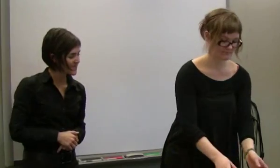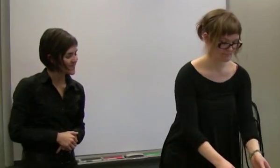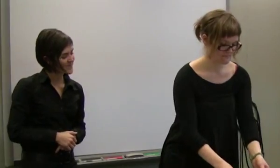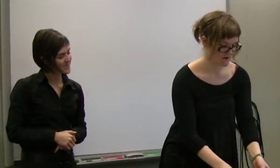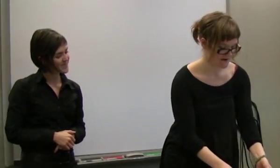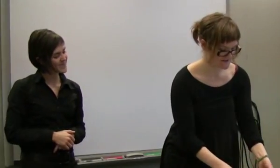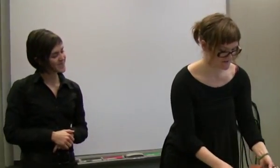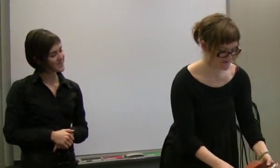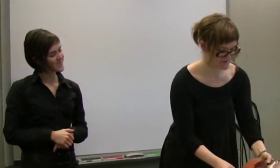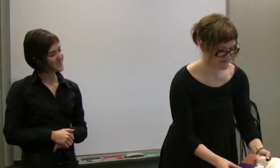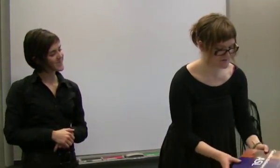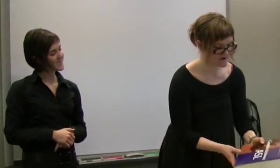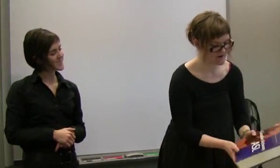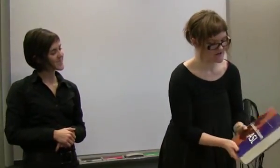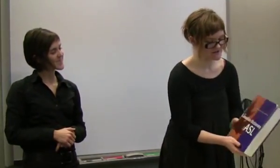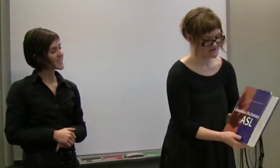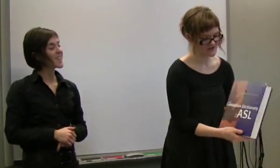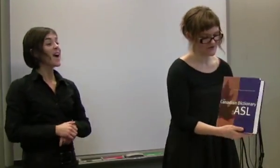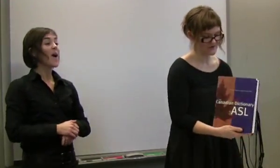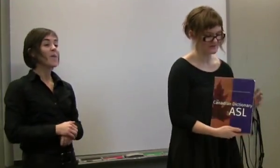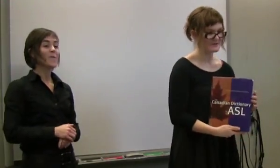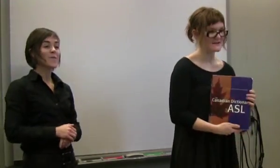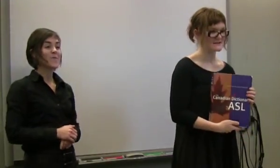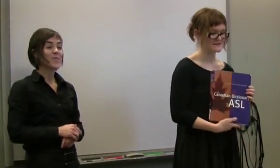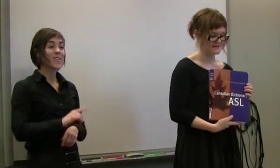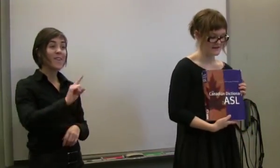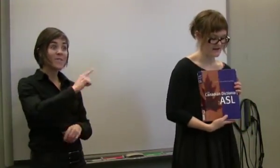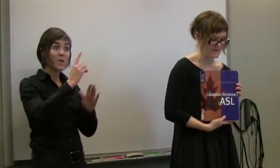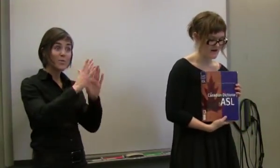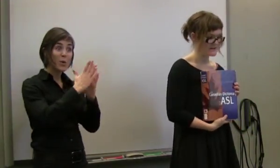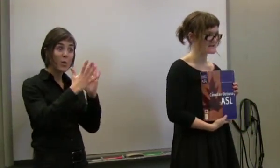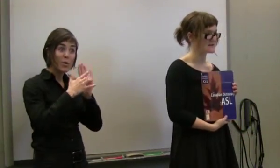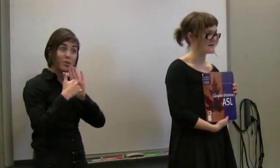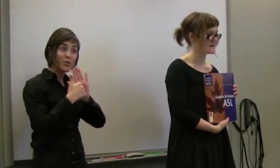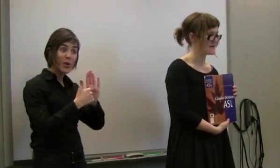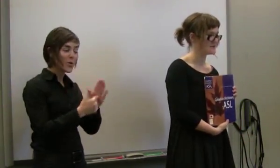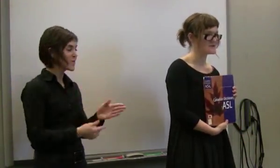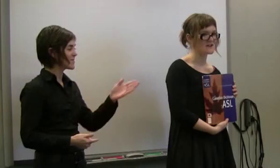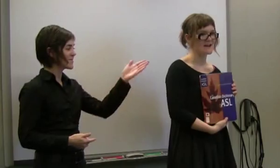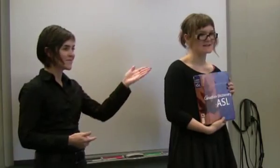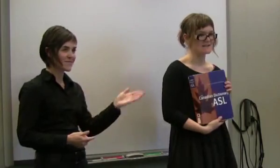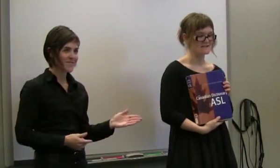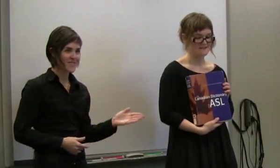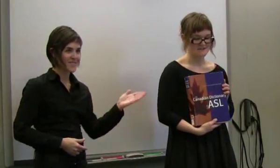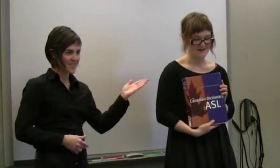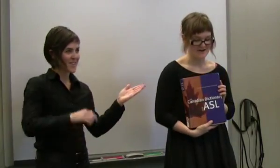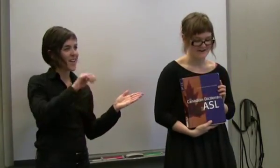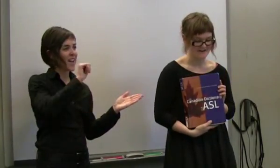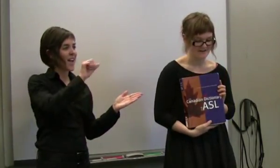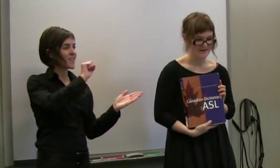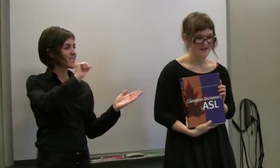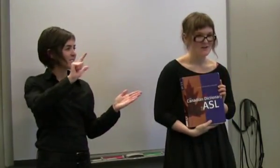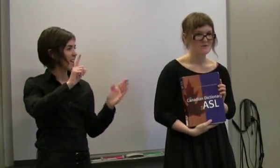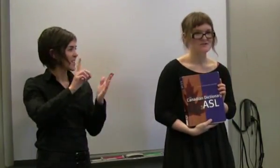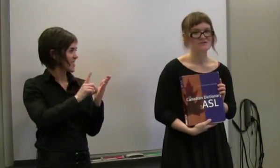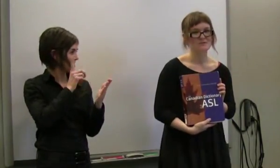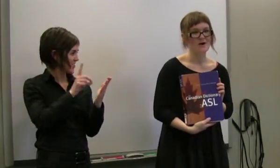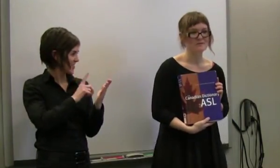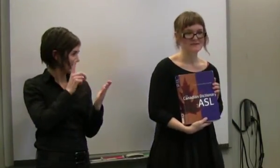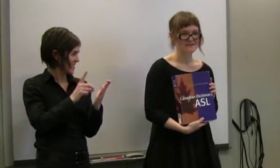The first book I wanted to show you is the ASL Dictionary which you have